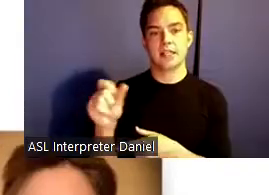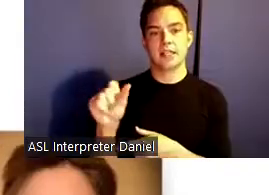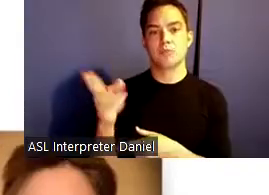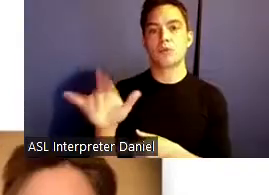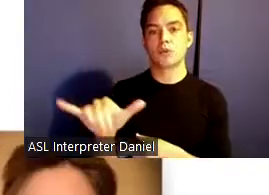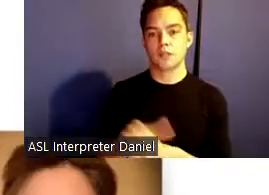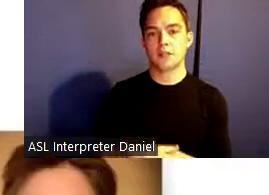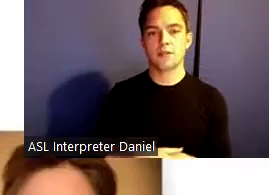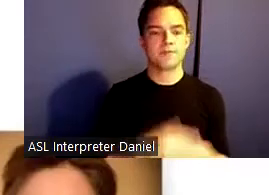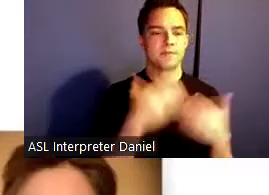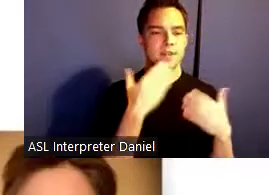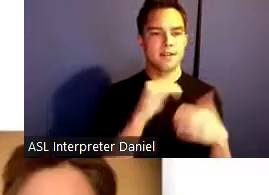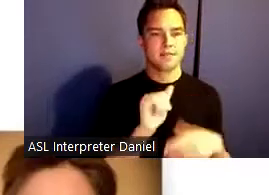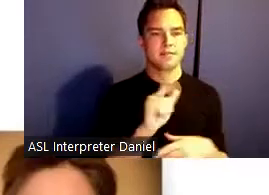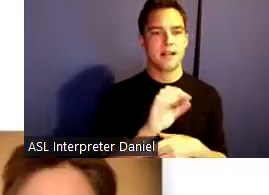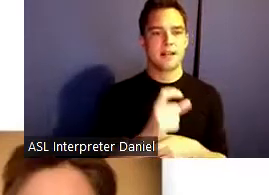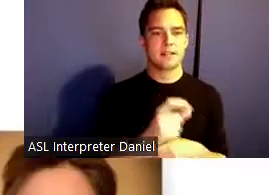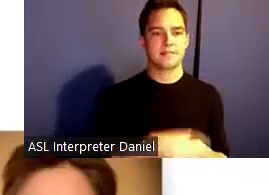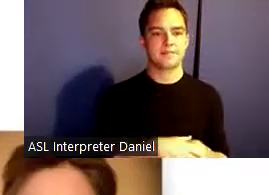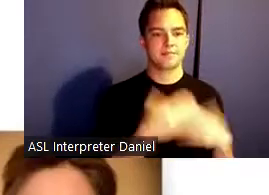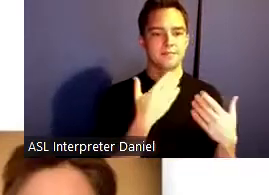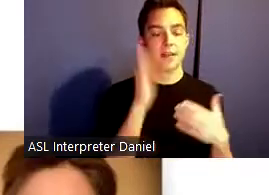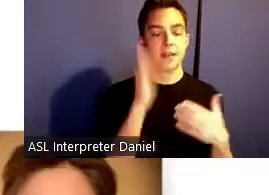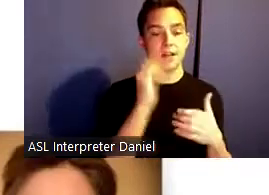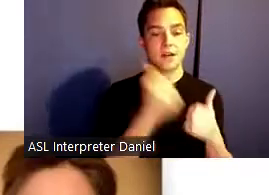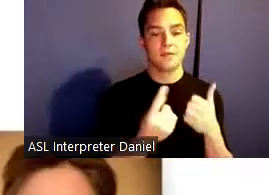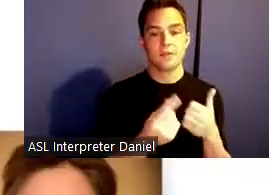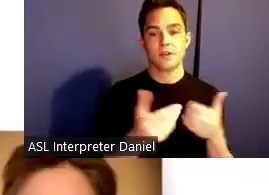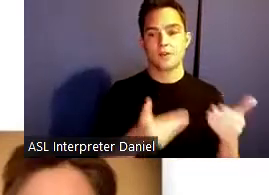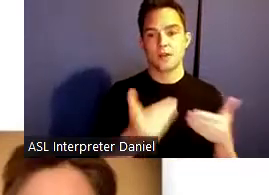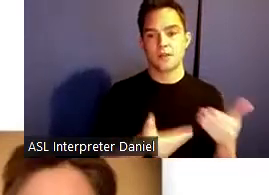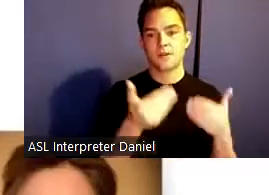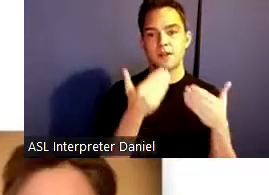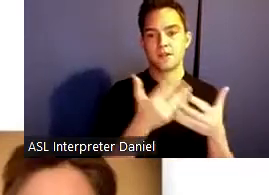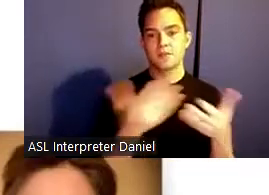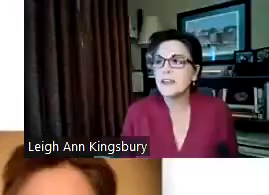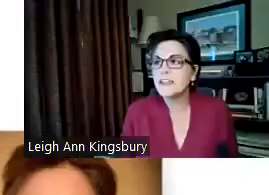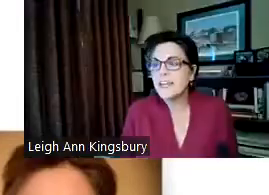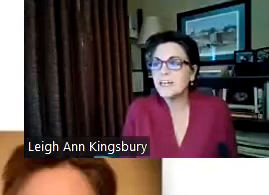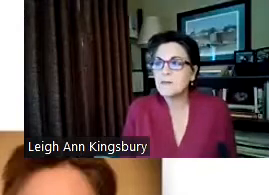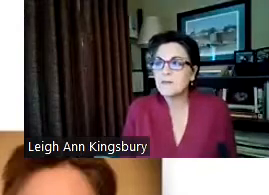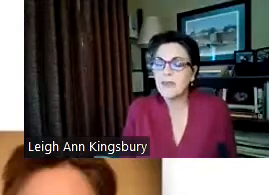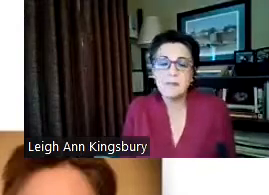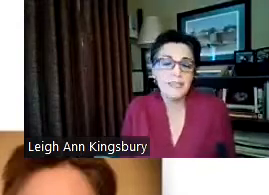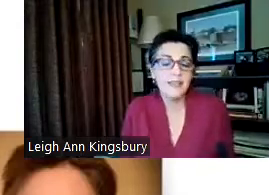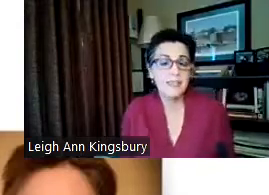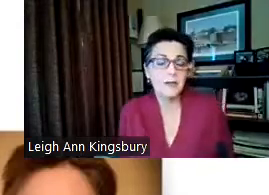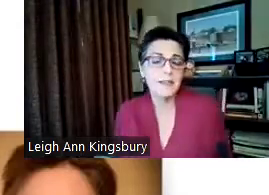Leigh Ann Kingsbury: Thanks, Alixe. Hello, everyone. Welcome. And thank you so much for joining us today. I'm Leigh Ann Kingsbury.